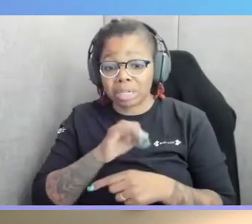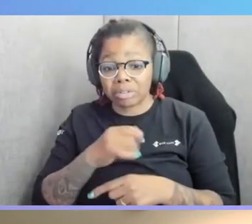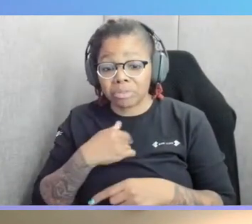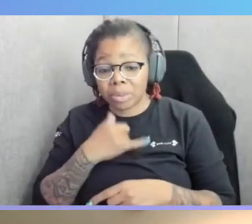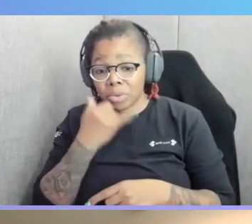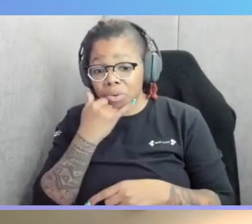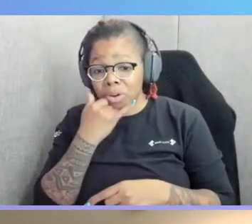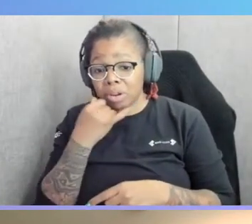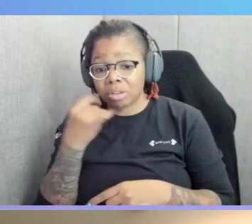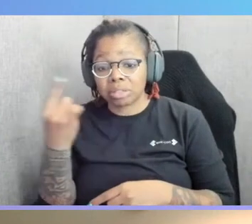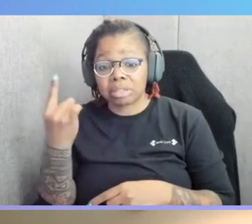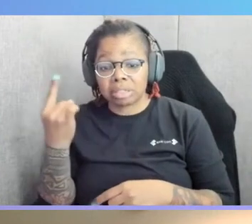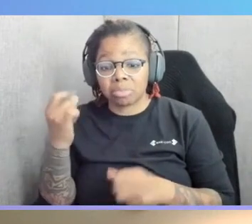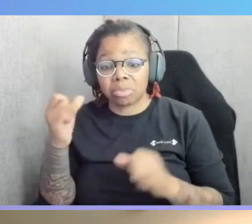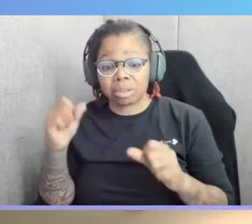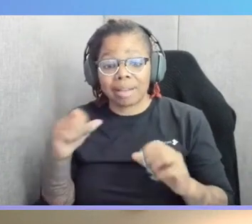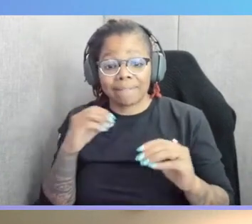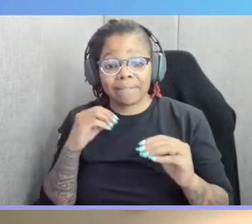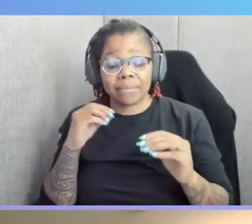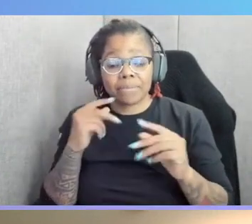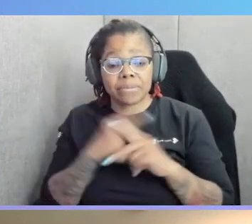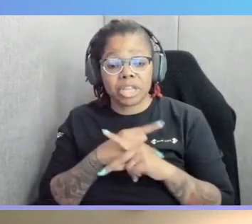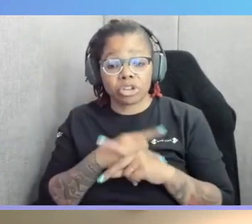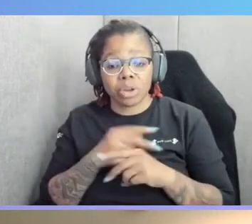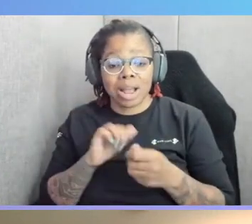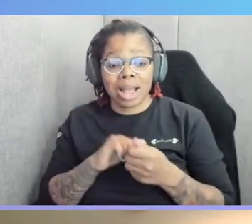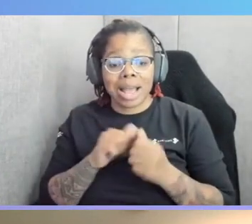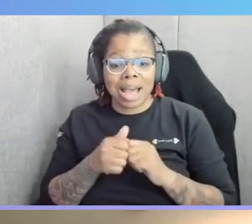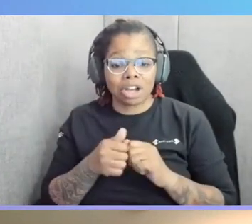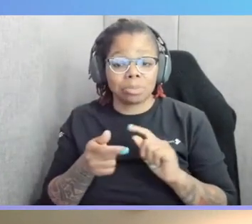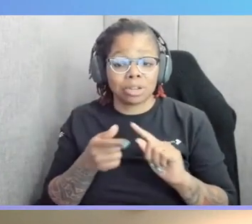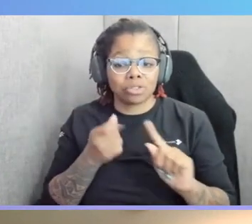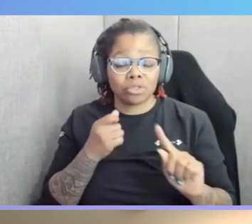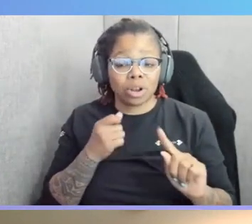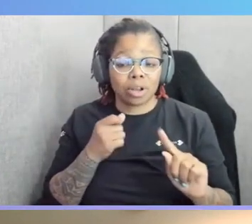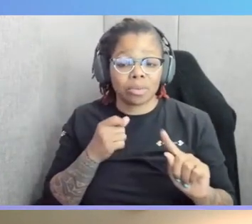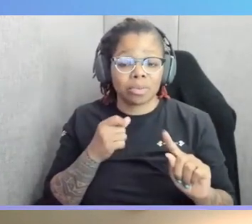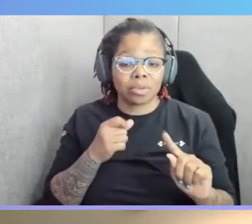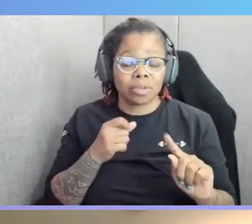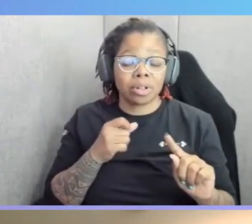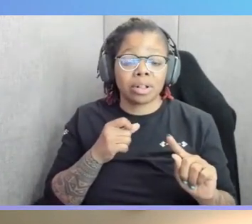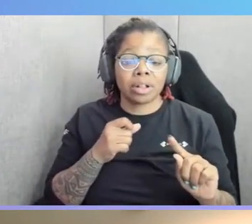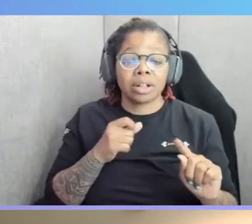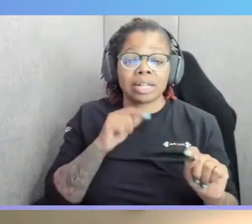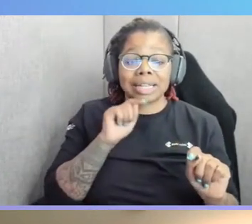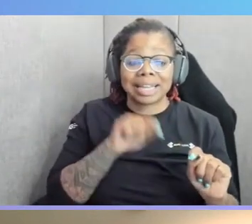how to go from where, how to go from here to there, within the